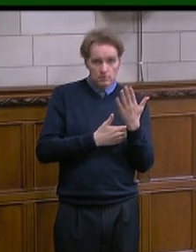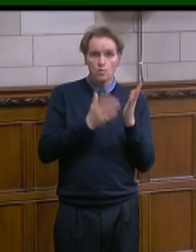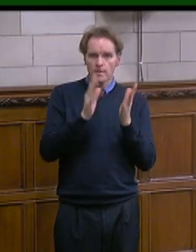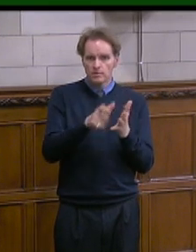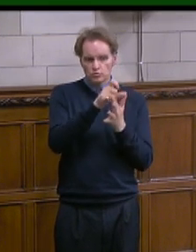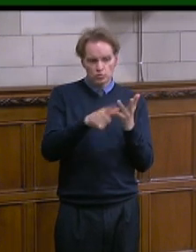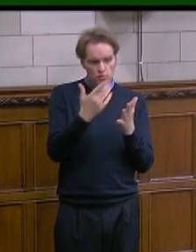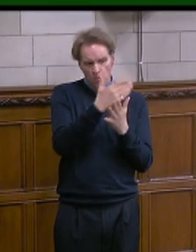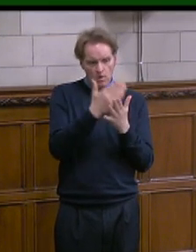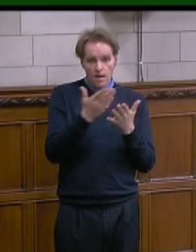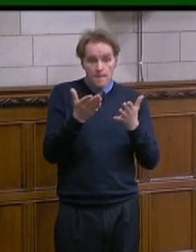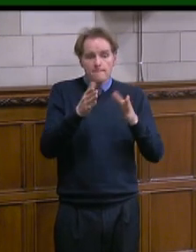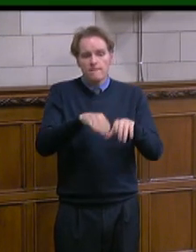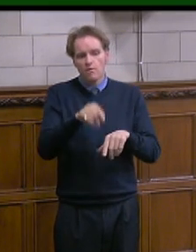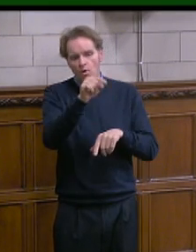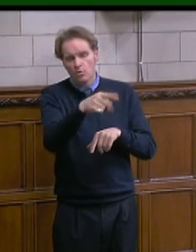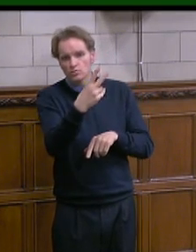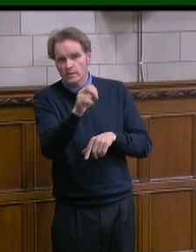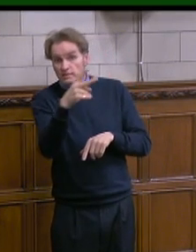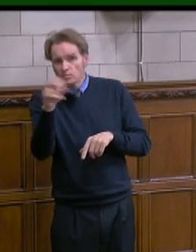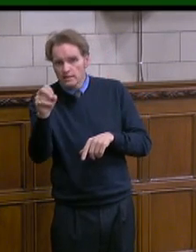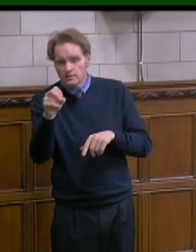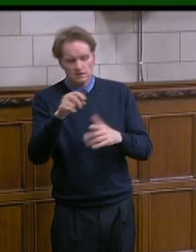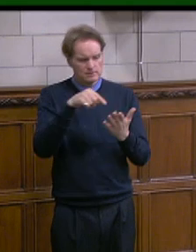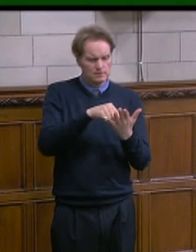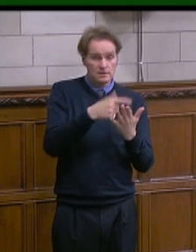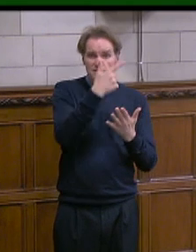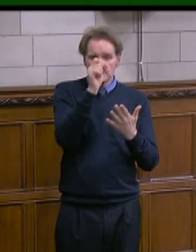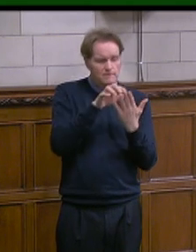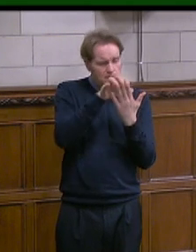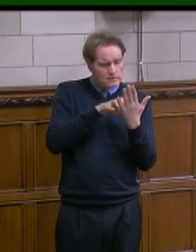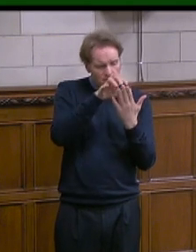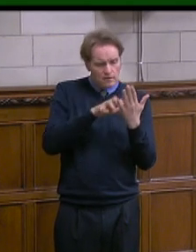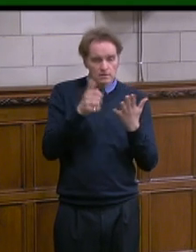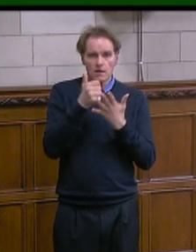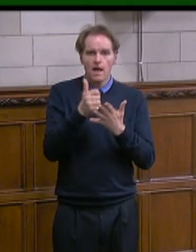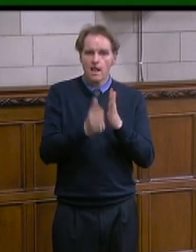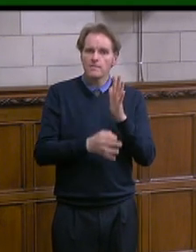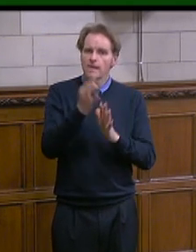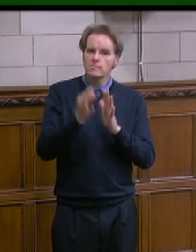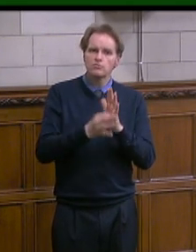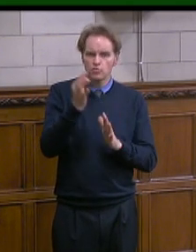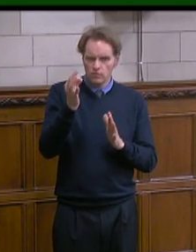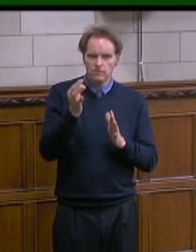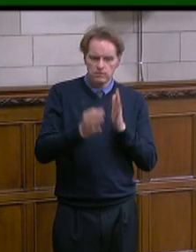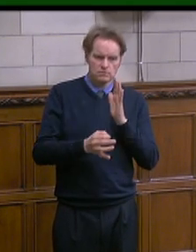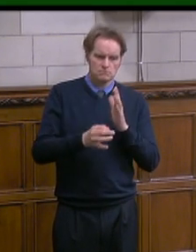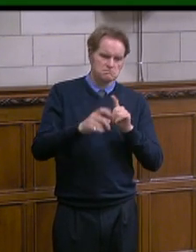the lives of people who use sign language. That is backed by £1.3 million of public funding.